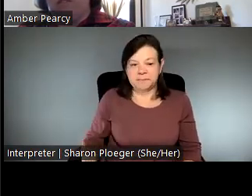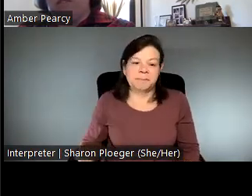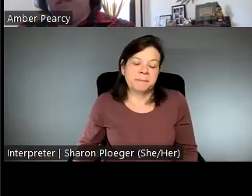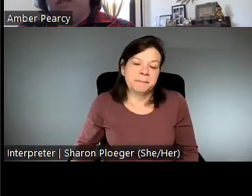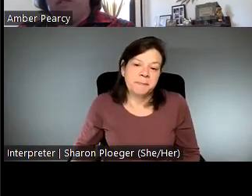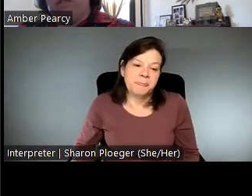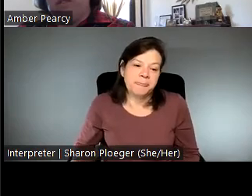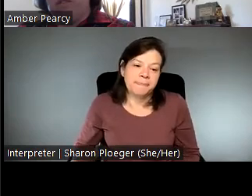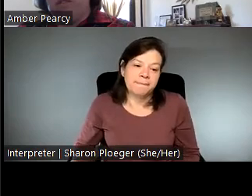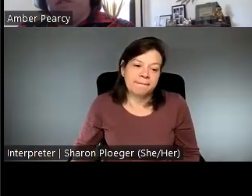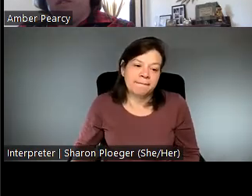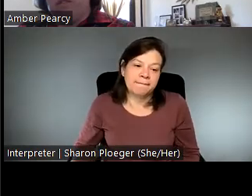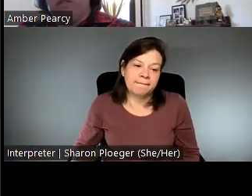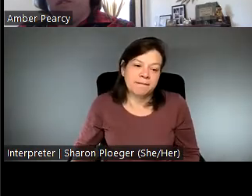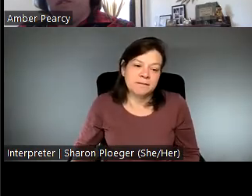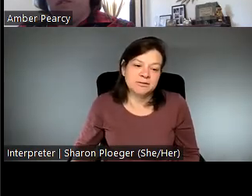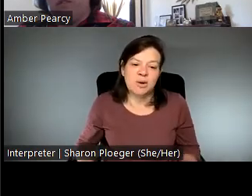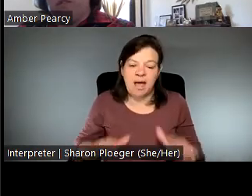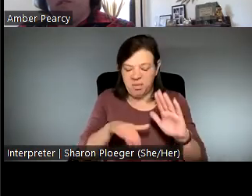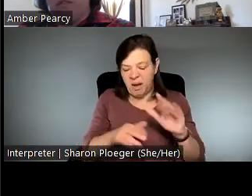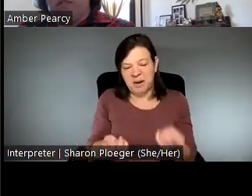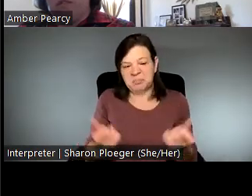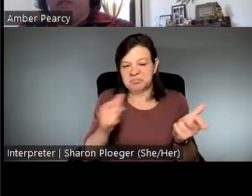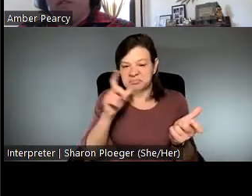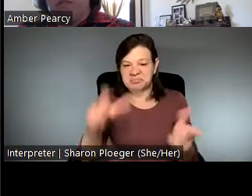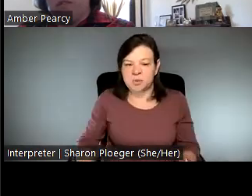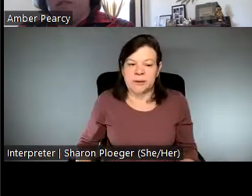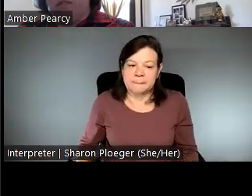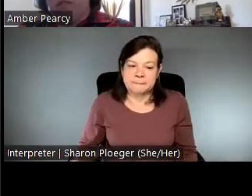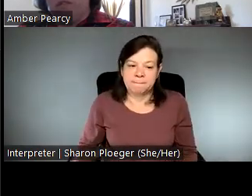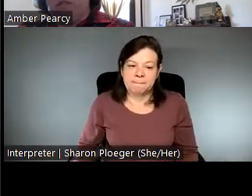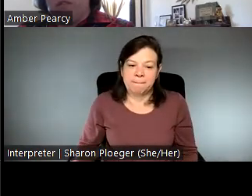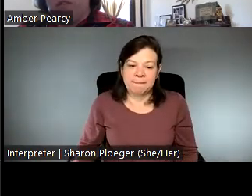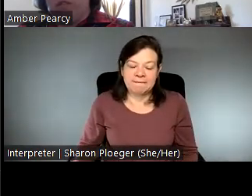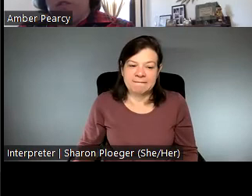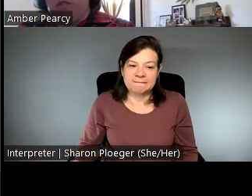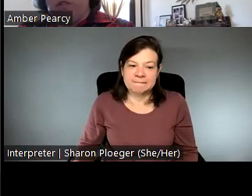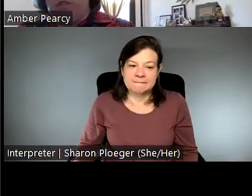So I'm gonna go and delete the extra stuff at the bottom, 'cause we don't need that anymore. Woo, nice.